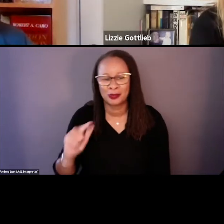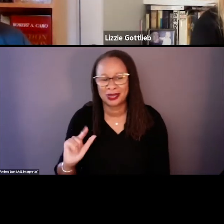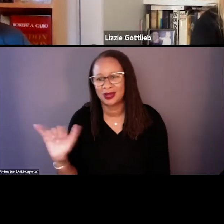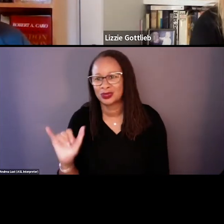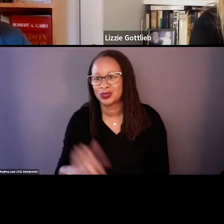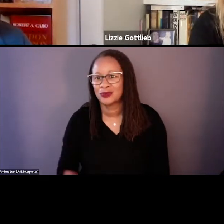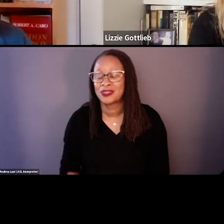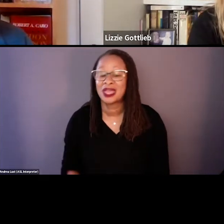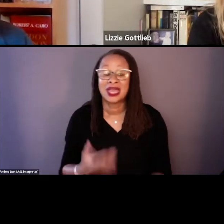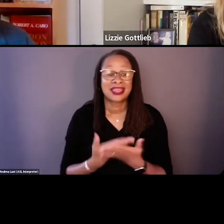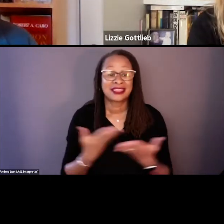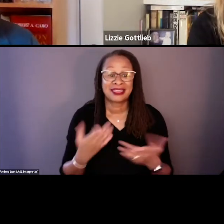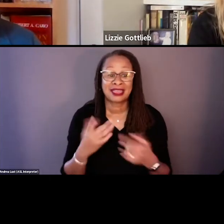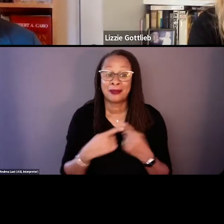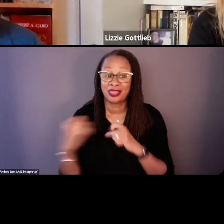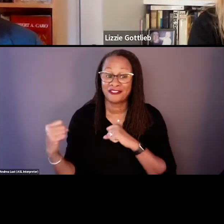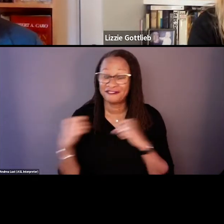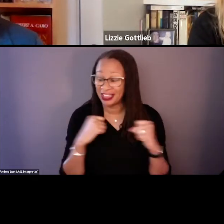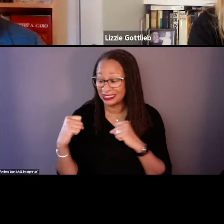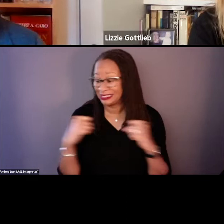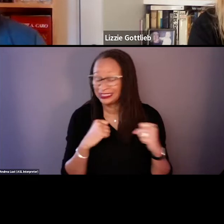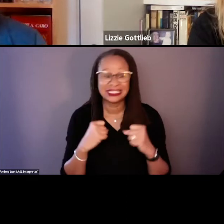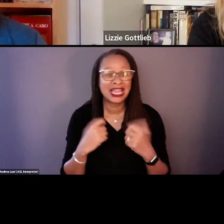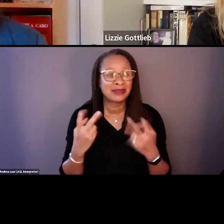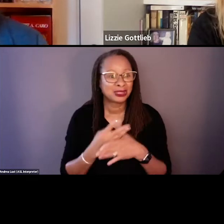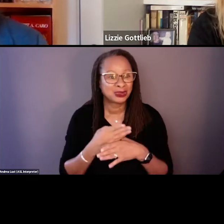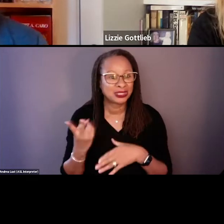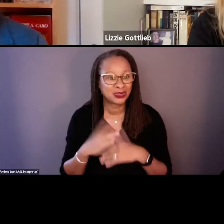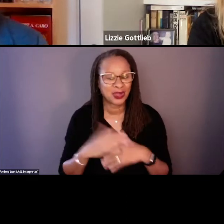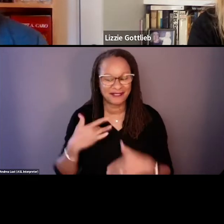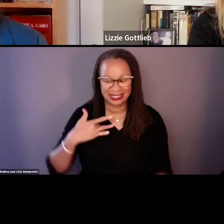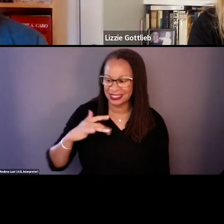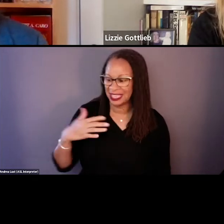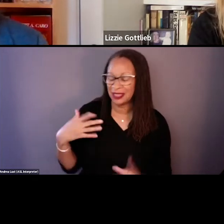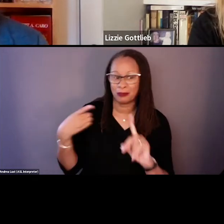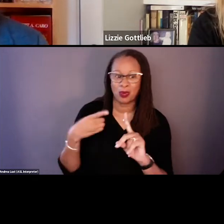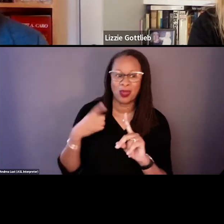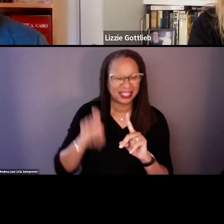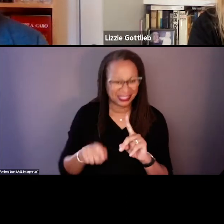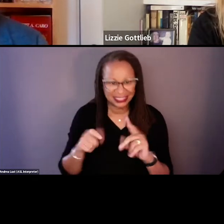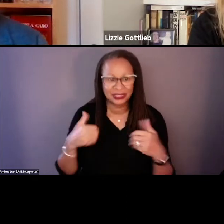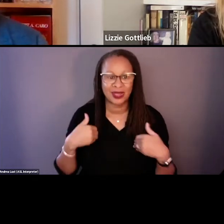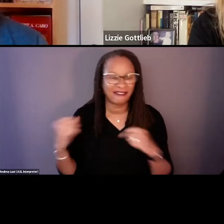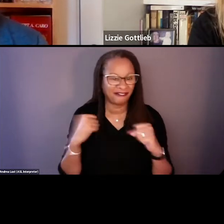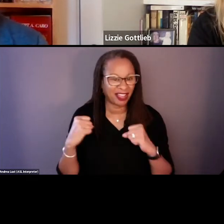No, the thing about the fights is that you get the sense at a certain point that they need those fights, I mean,